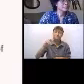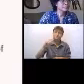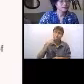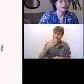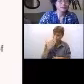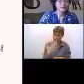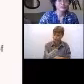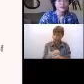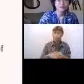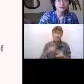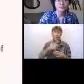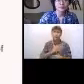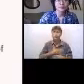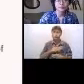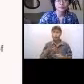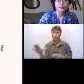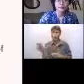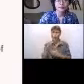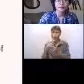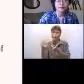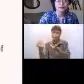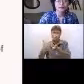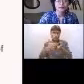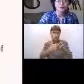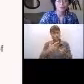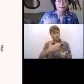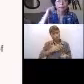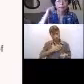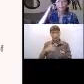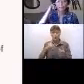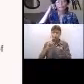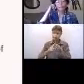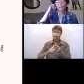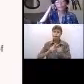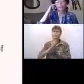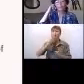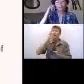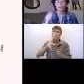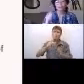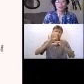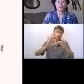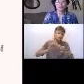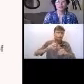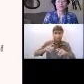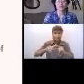do this because I think what really is important is that it's a learning curve. It's something